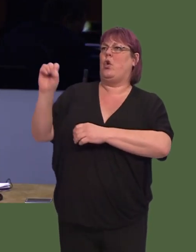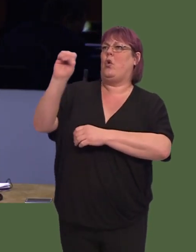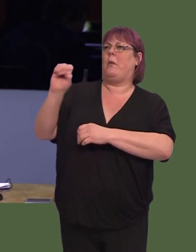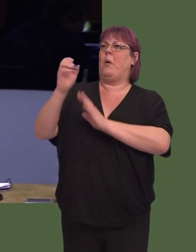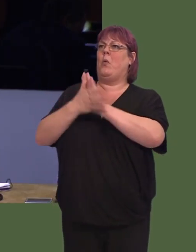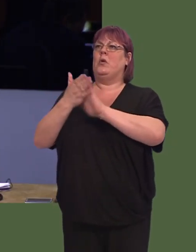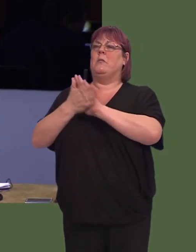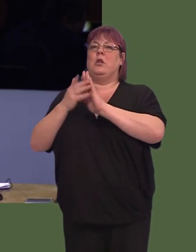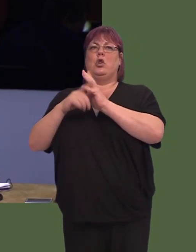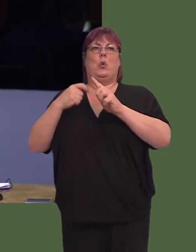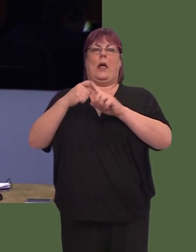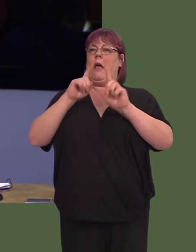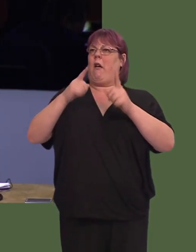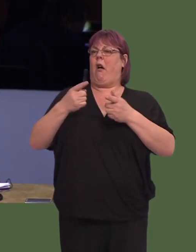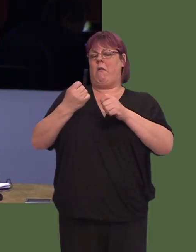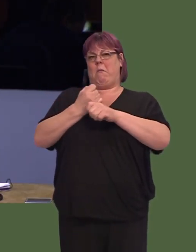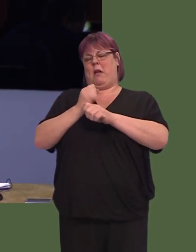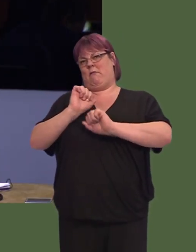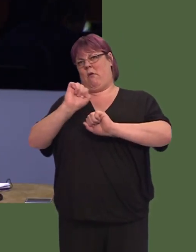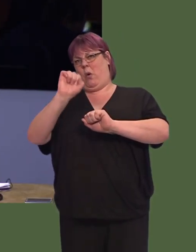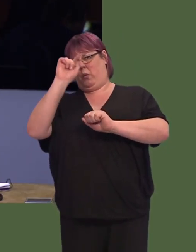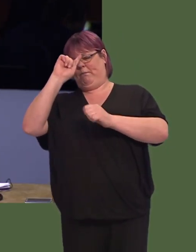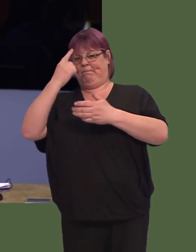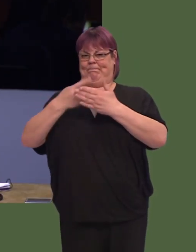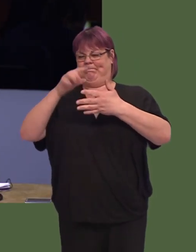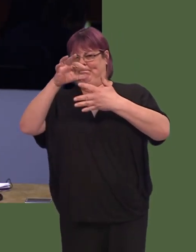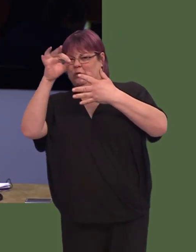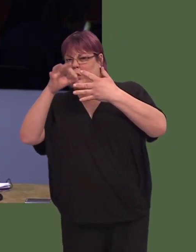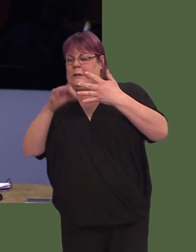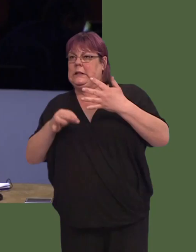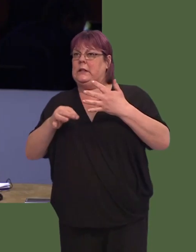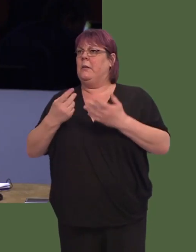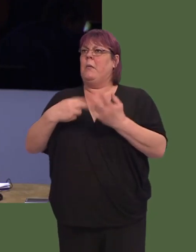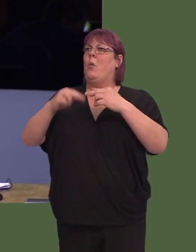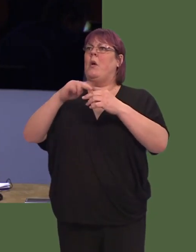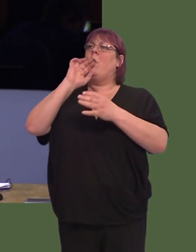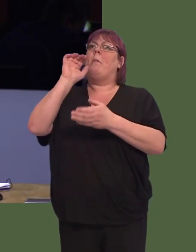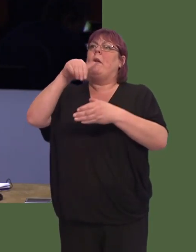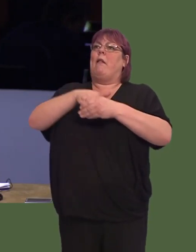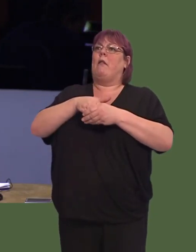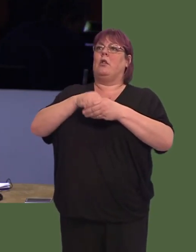UK Government, and, as we'd be out of the EU, of course, we wouldn't have anything more